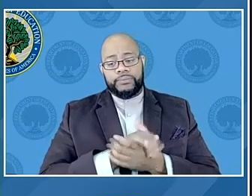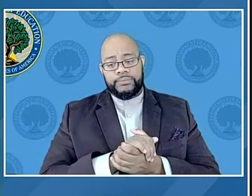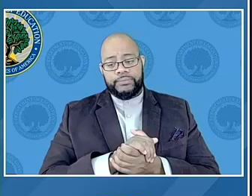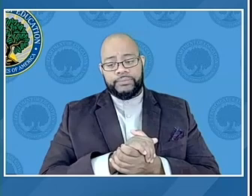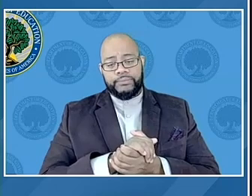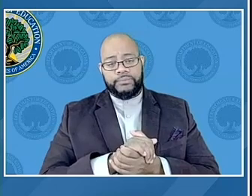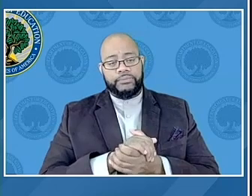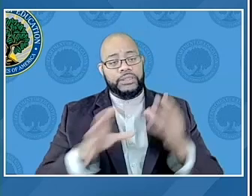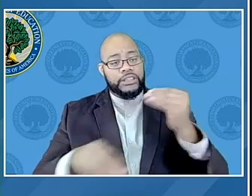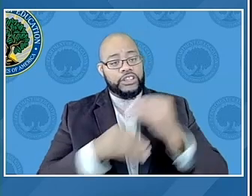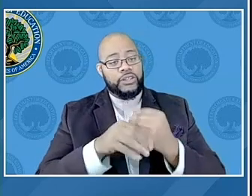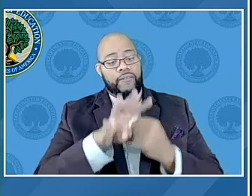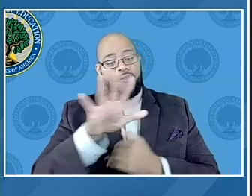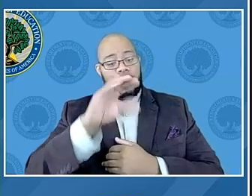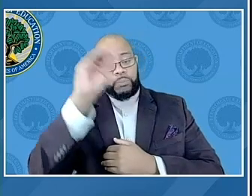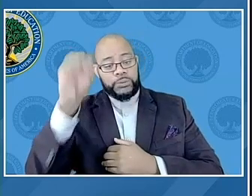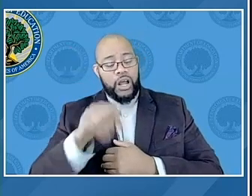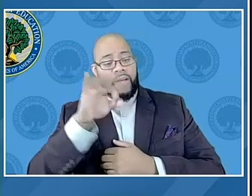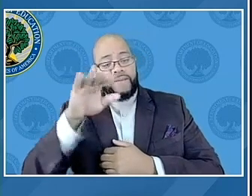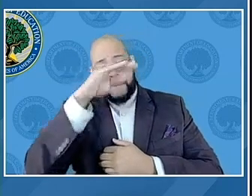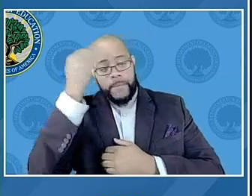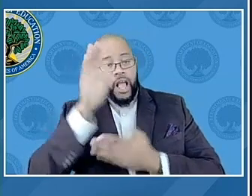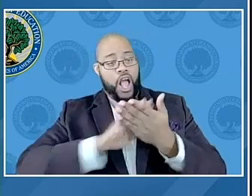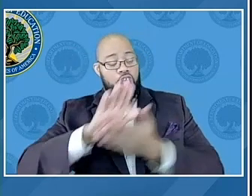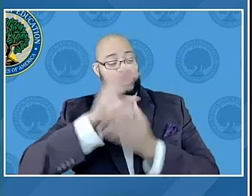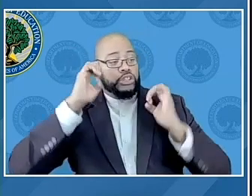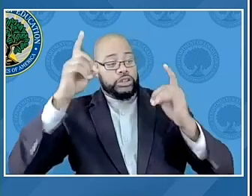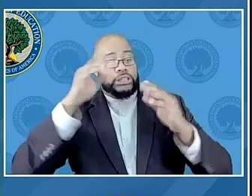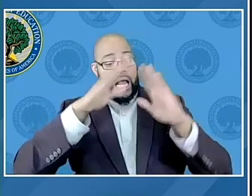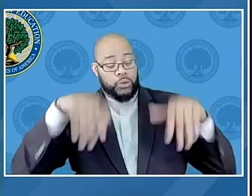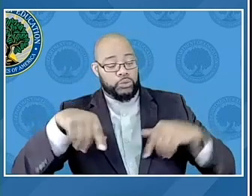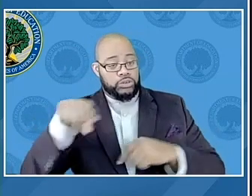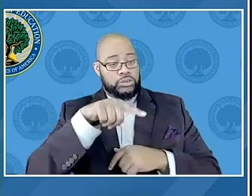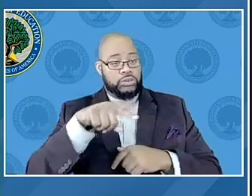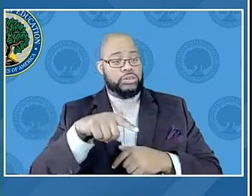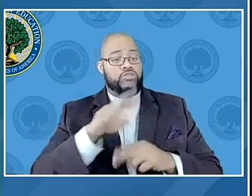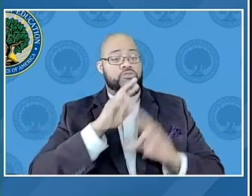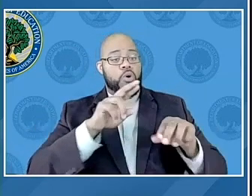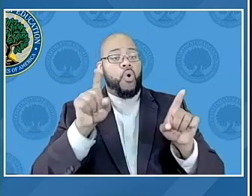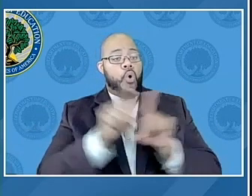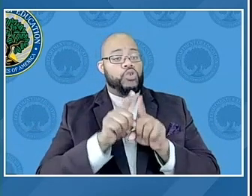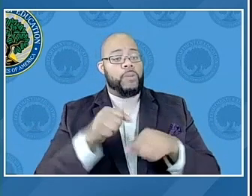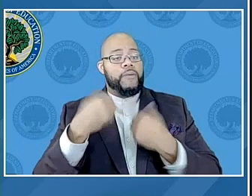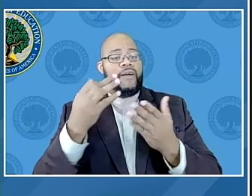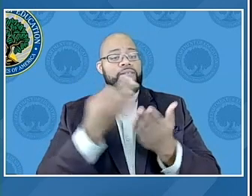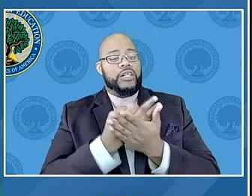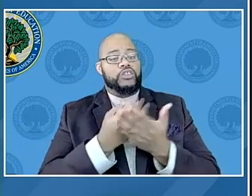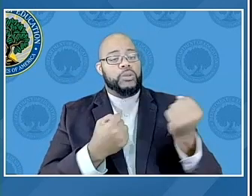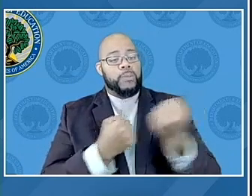45 percent of Black college educated households reported also providing financial support to their parents, while